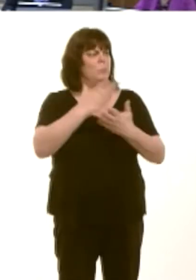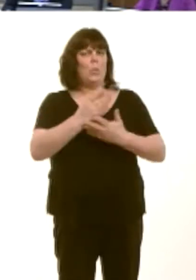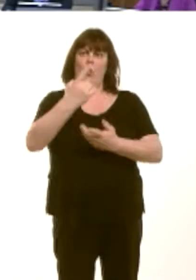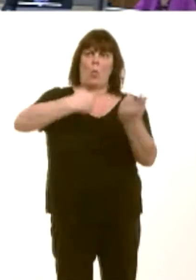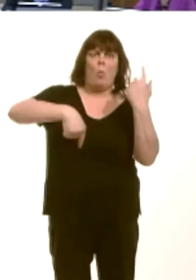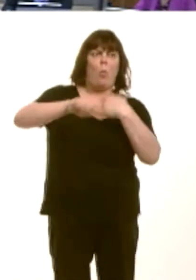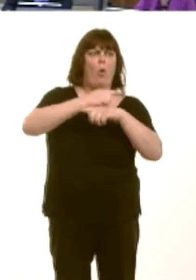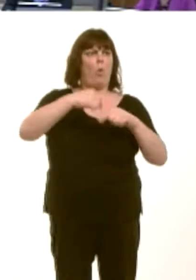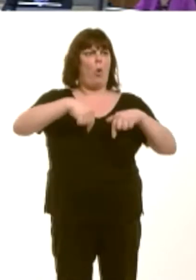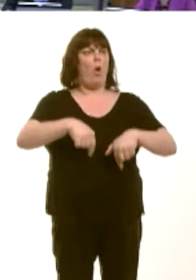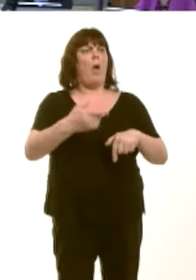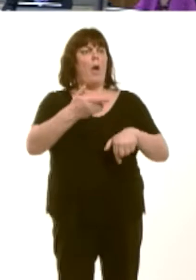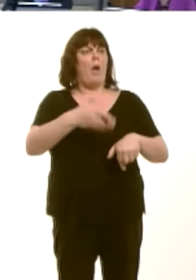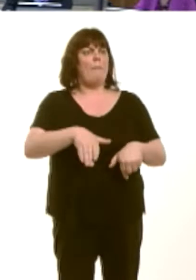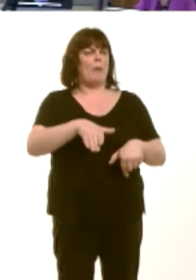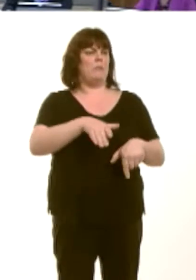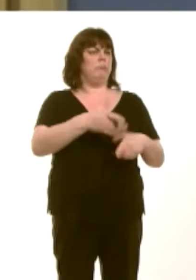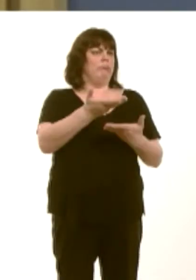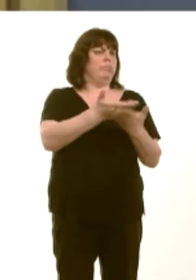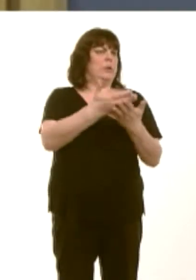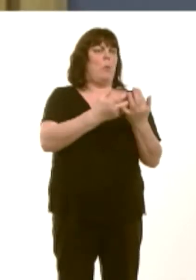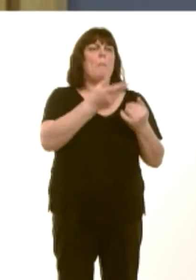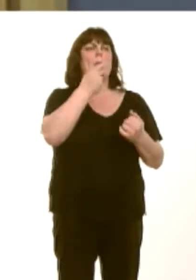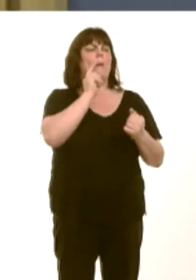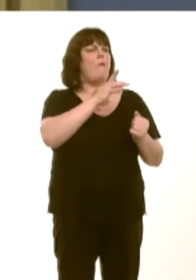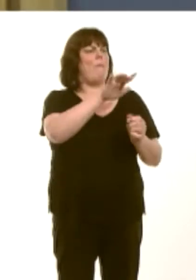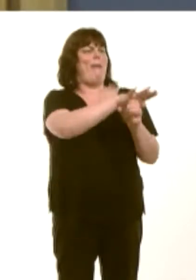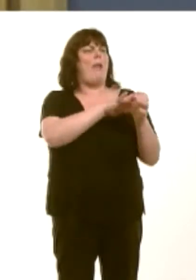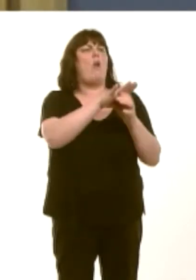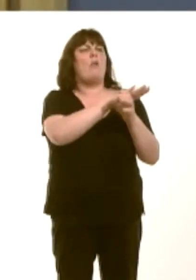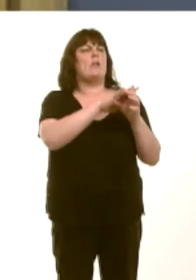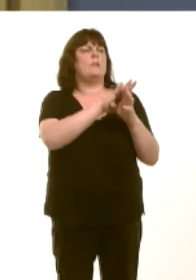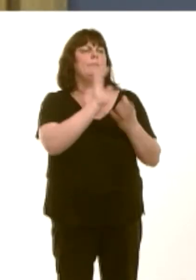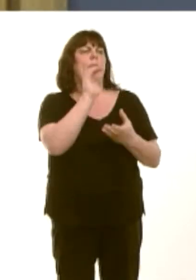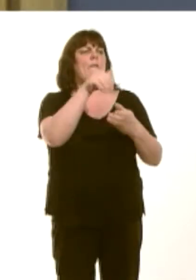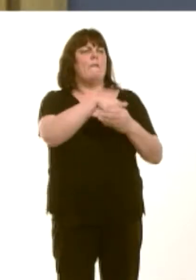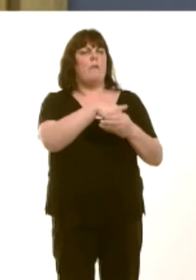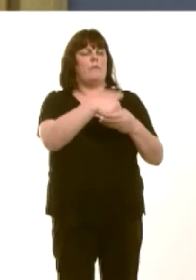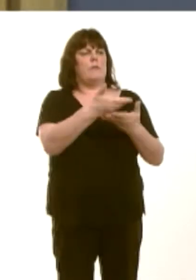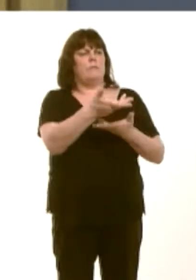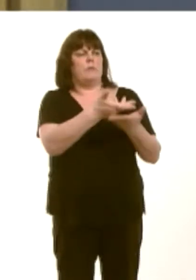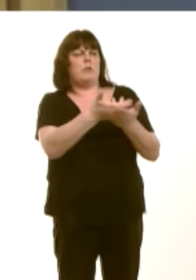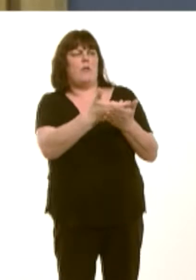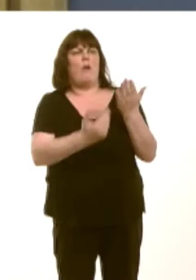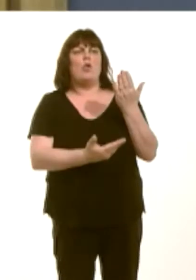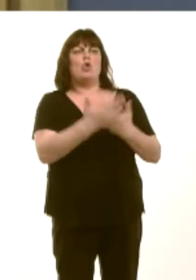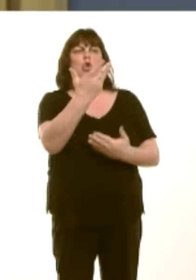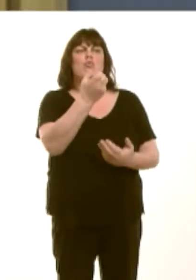had casework from people in areas relating to the funding of, and availability of, new drugs and treatments.